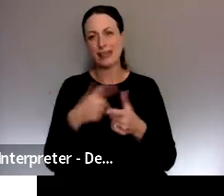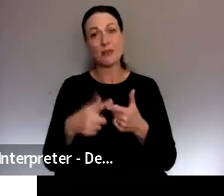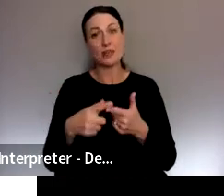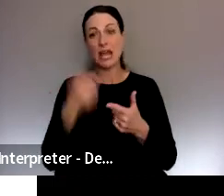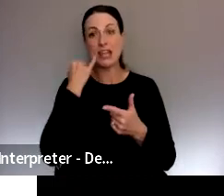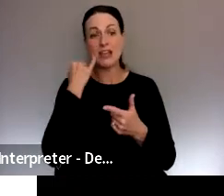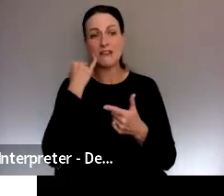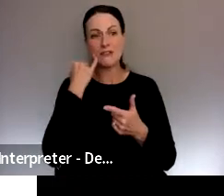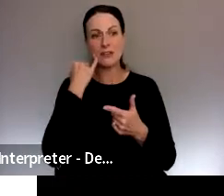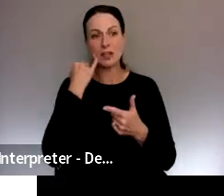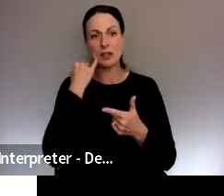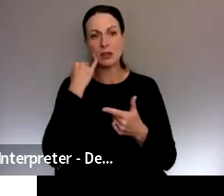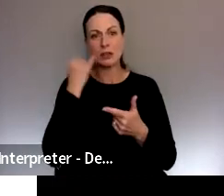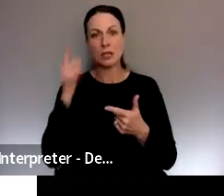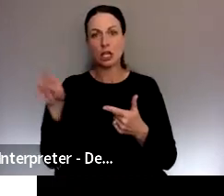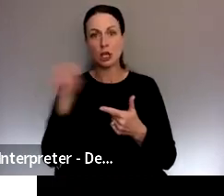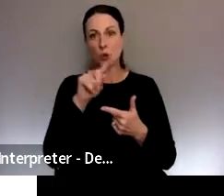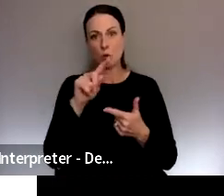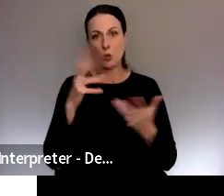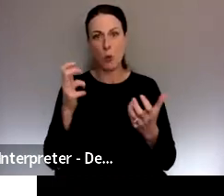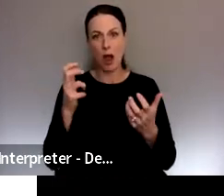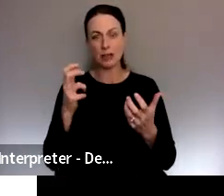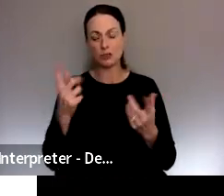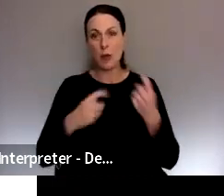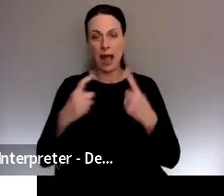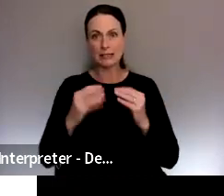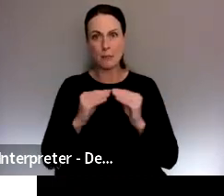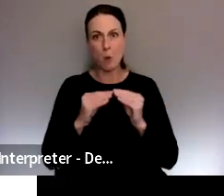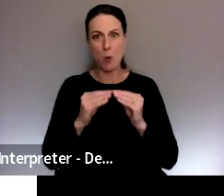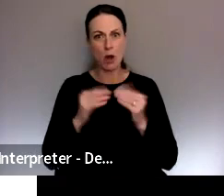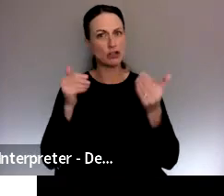and folks, if you want to ask more questions,